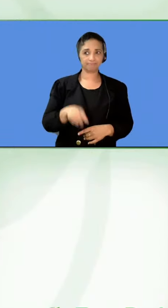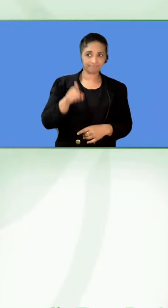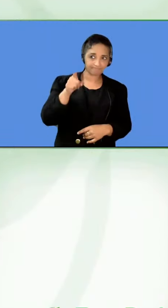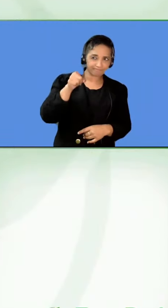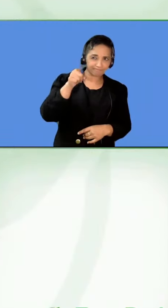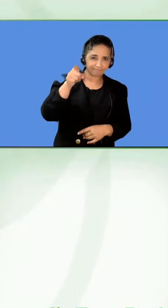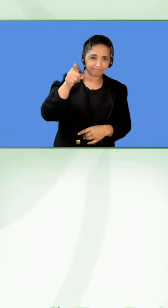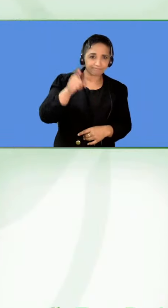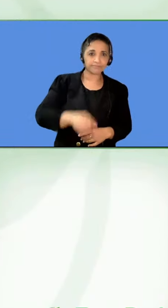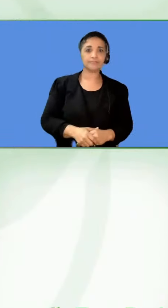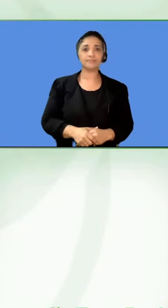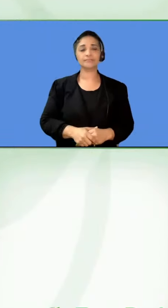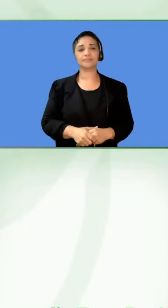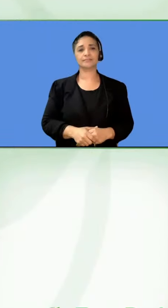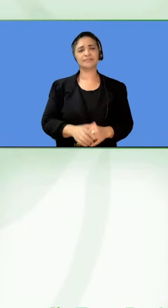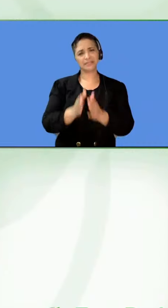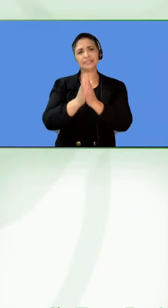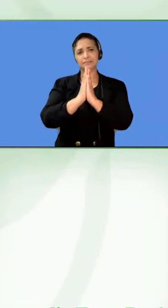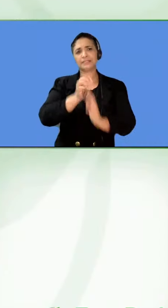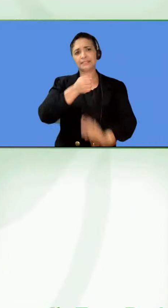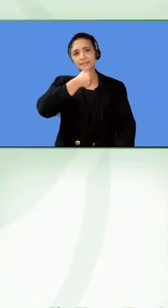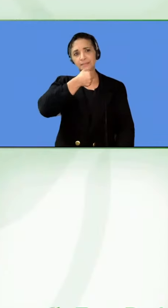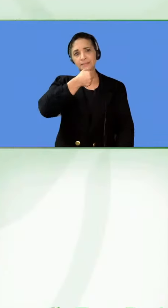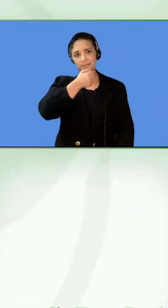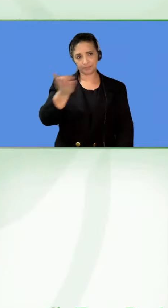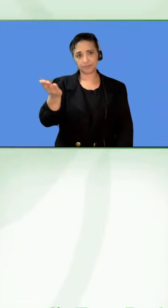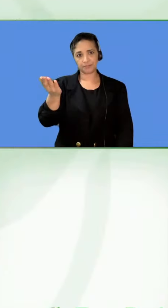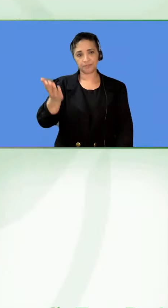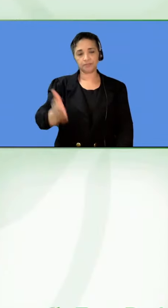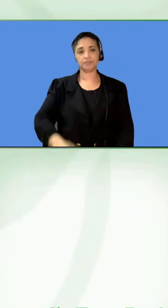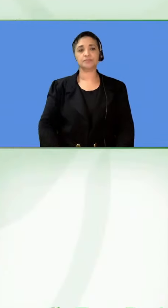Please use the mind.